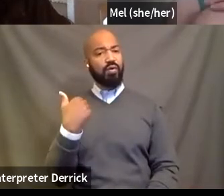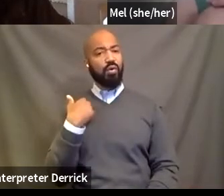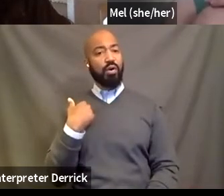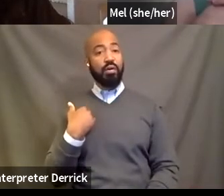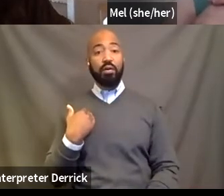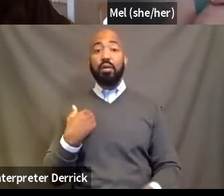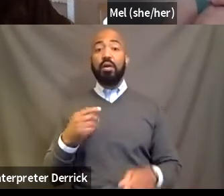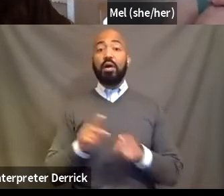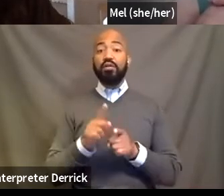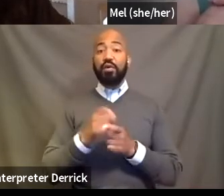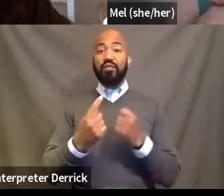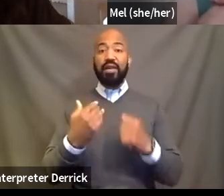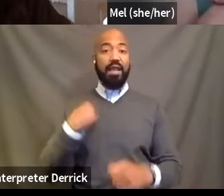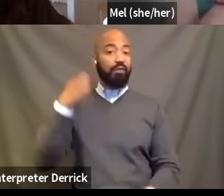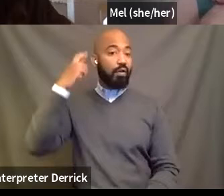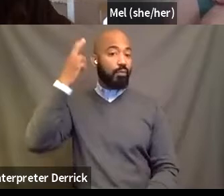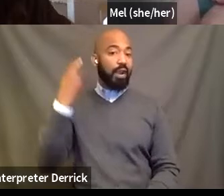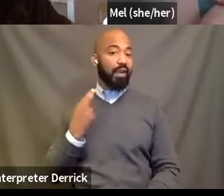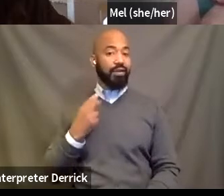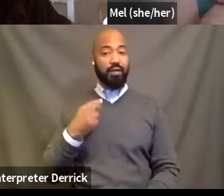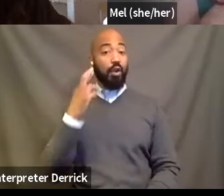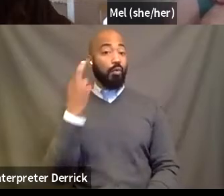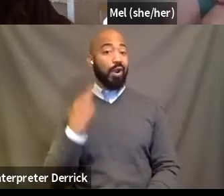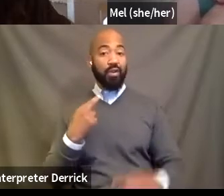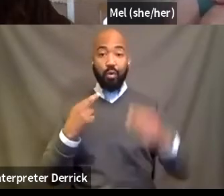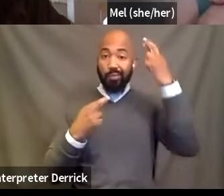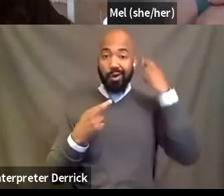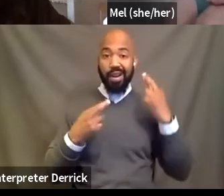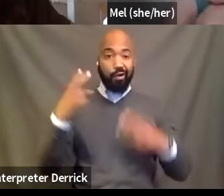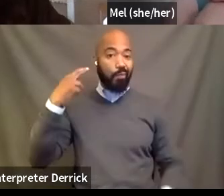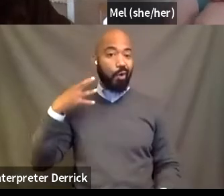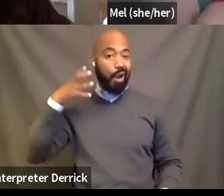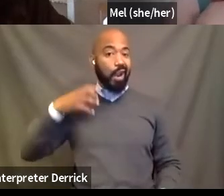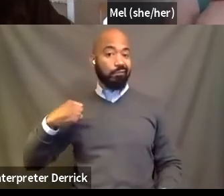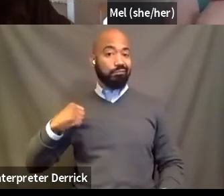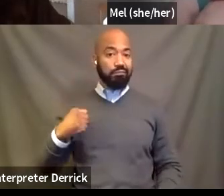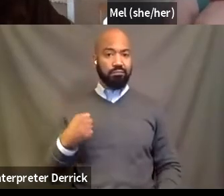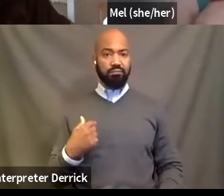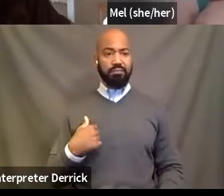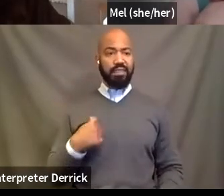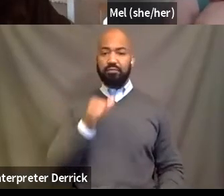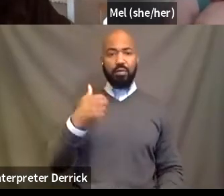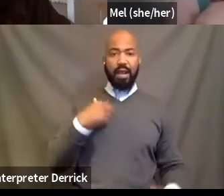Kirya Traber (she/her): And I feel that in I have gotten to view a little bit of a xena haven't had a physical copy but men Let me pick up something online.